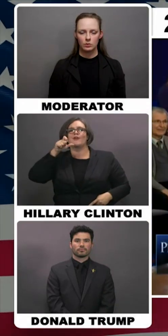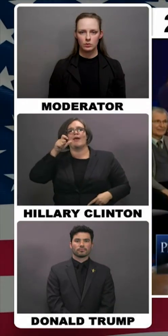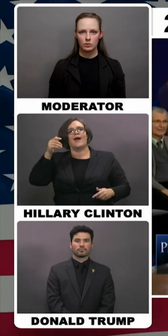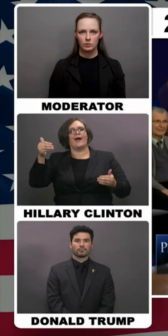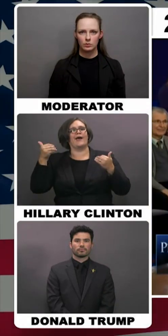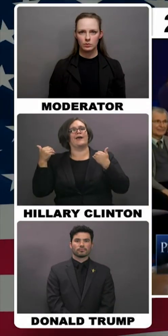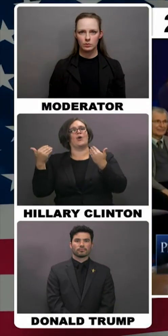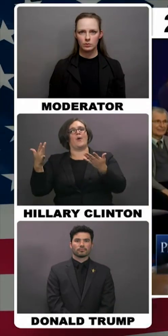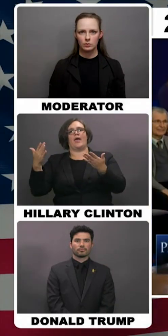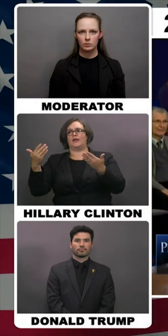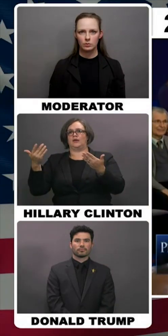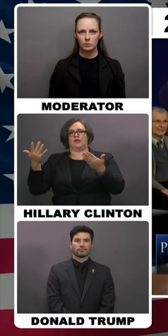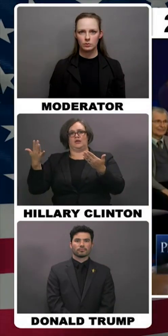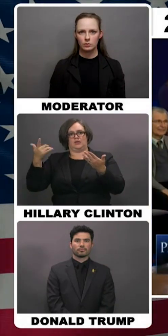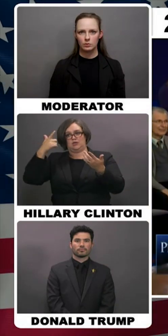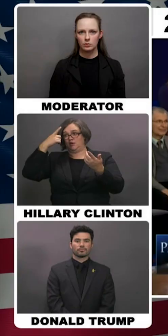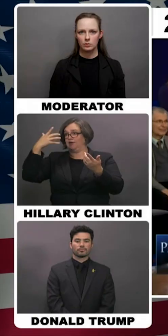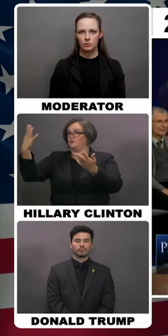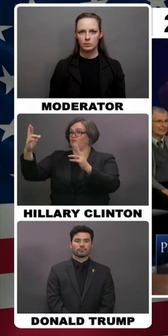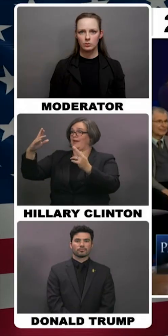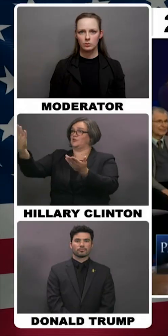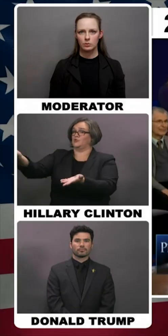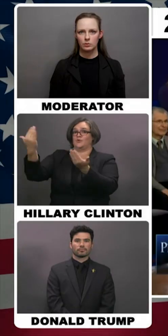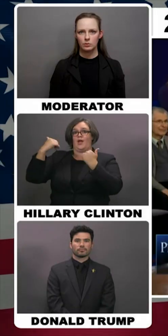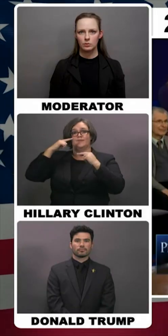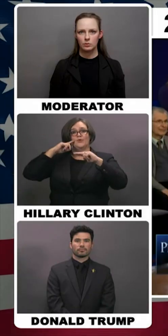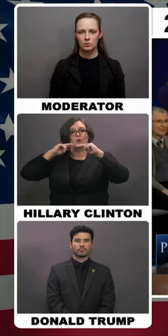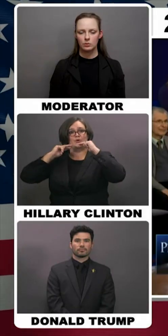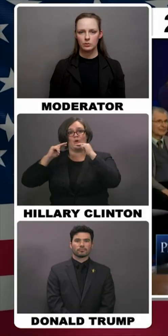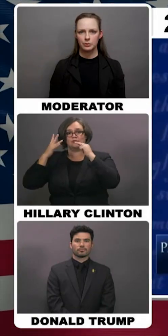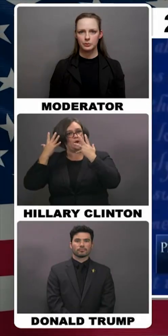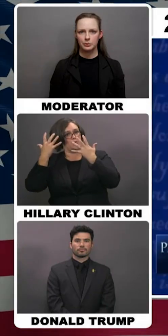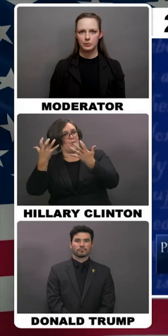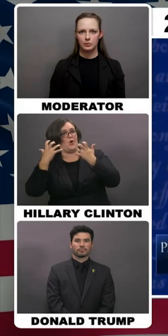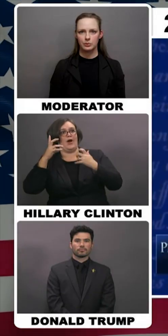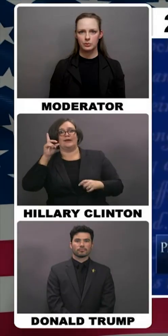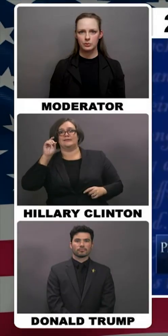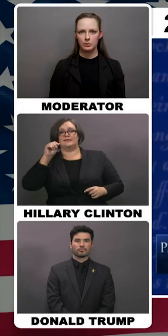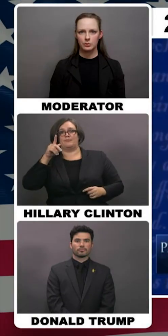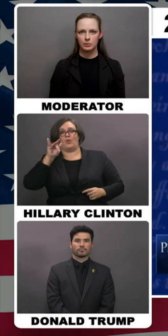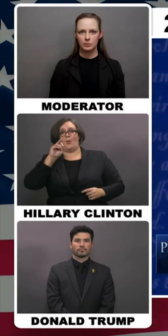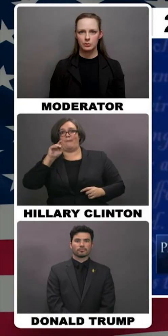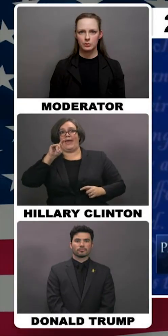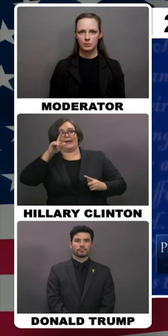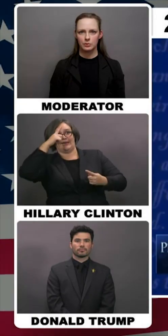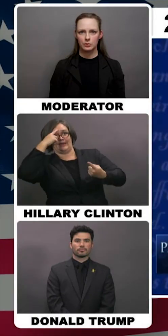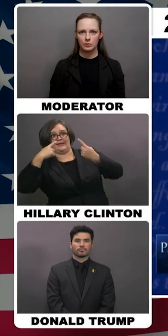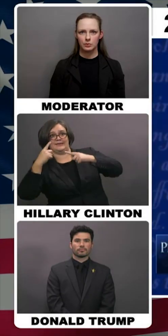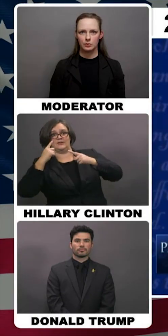to the negotiating table for a diplomatic, uh, resolution unless there is some leverage over them.